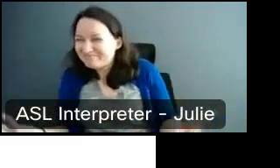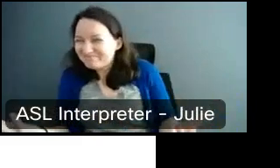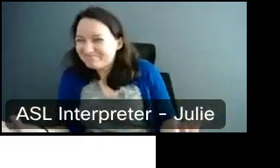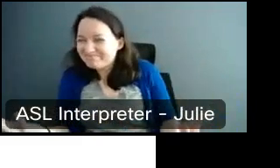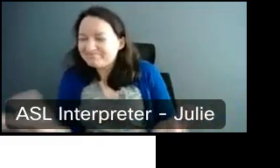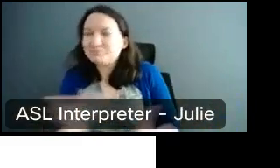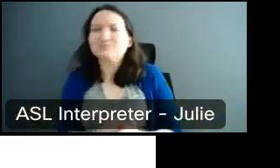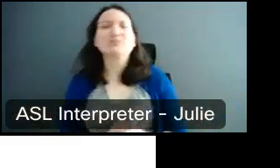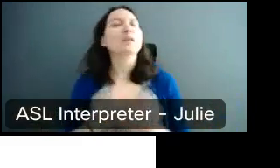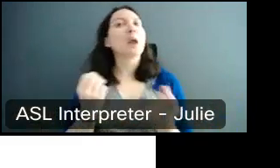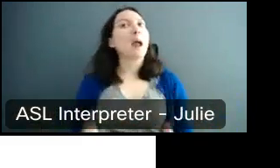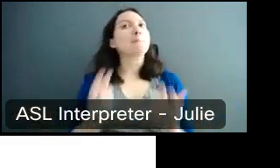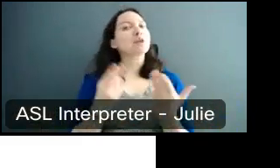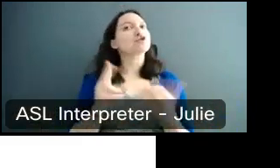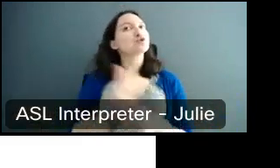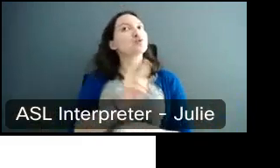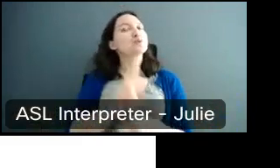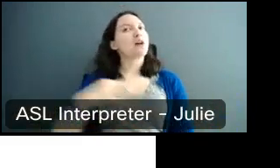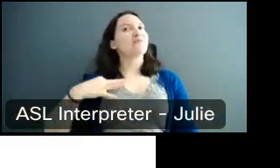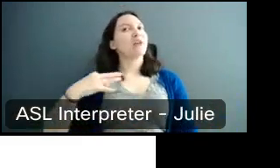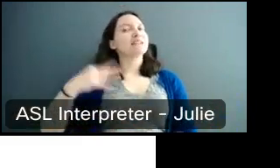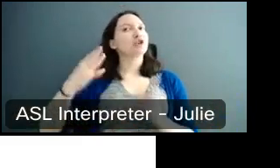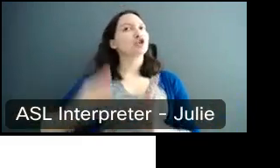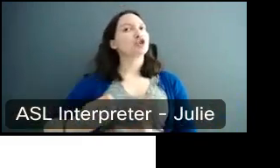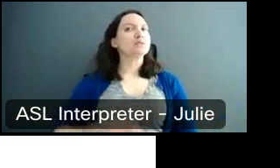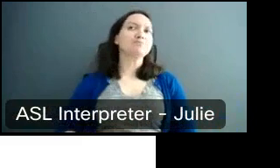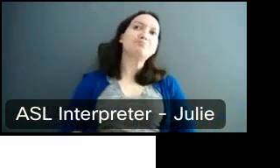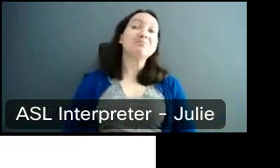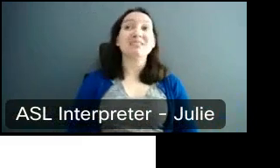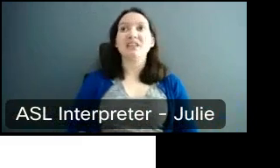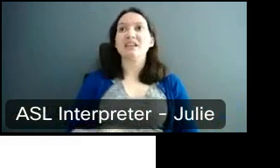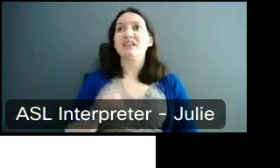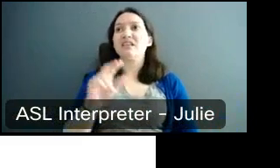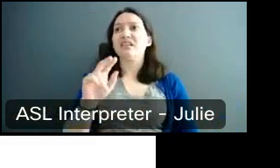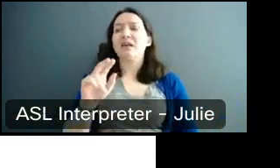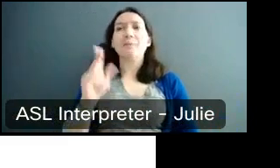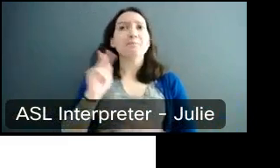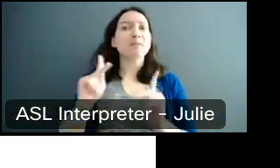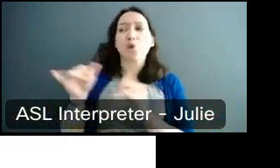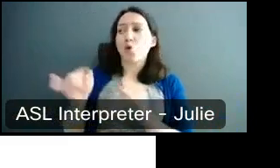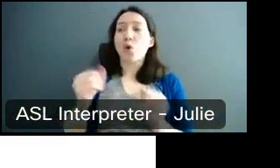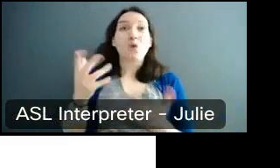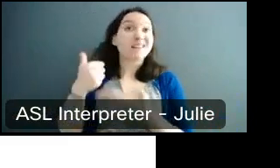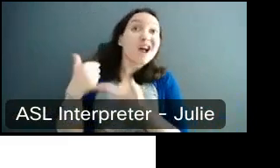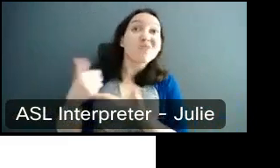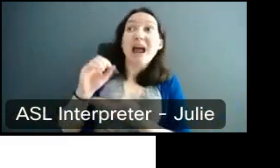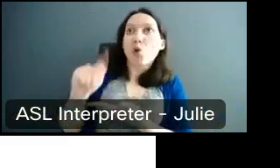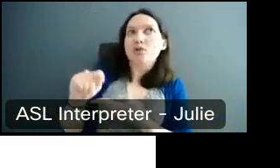How much are we using volunteers? Um, like individuals that wanted to help out, uh, other.